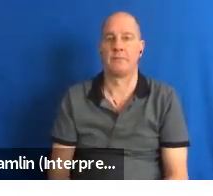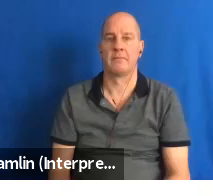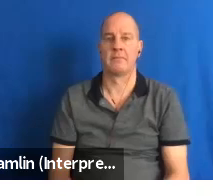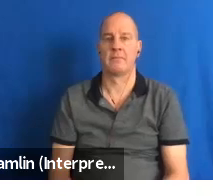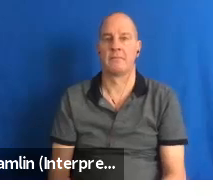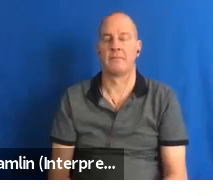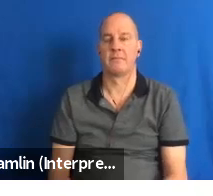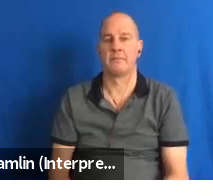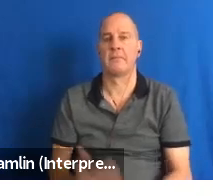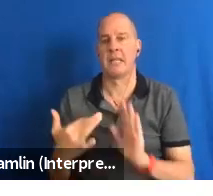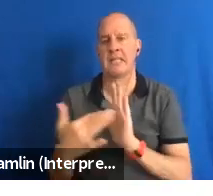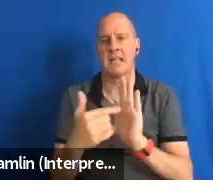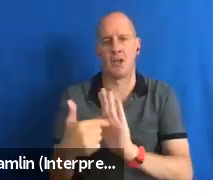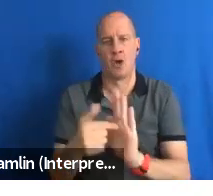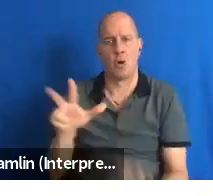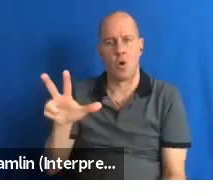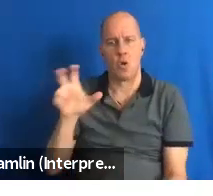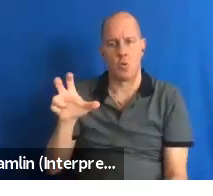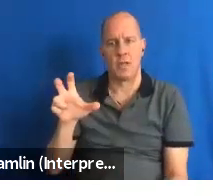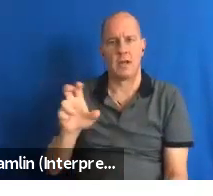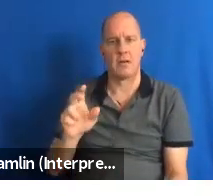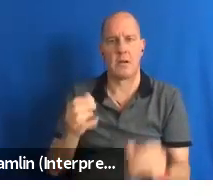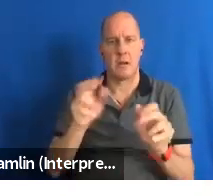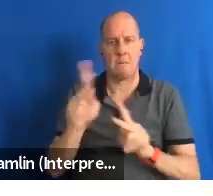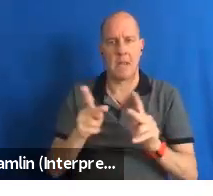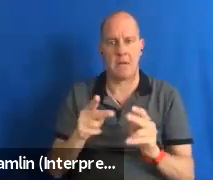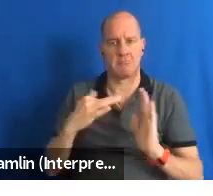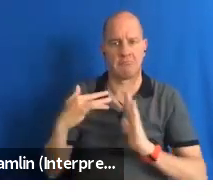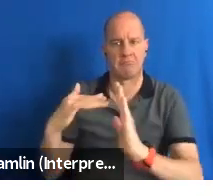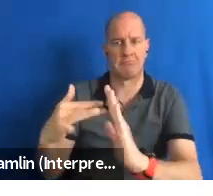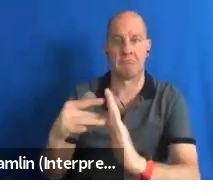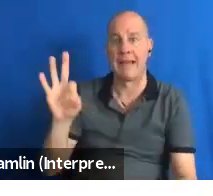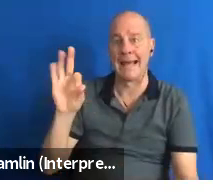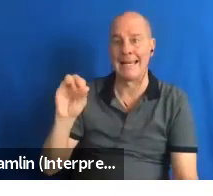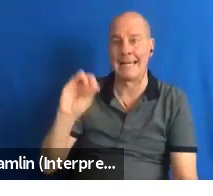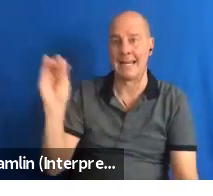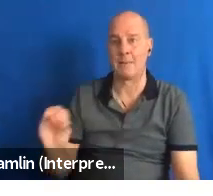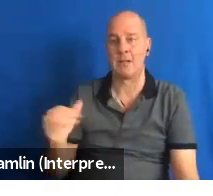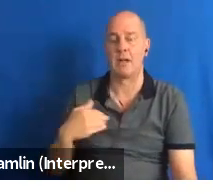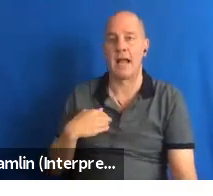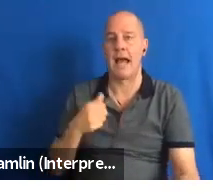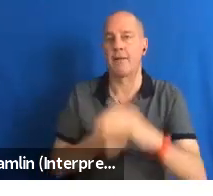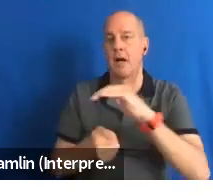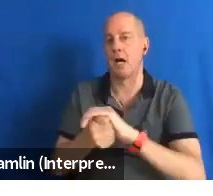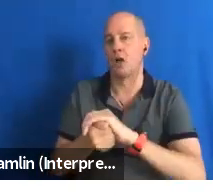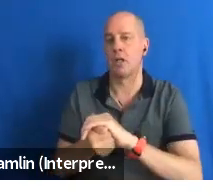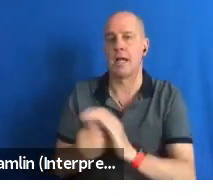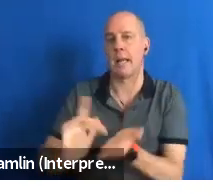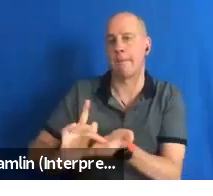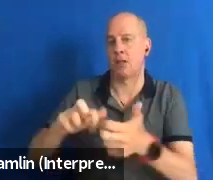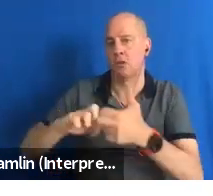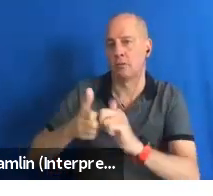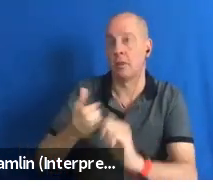they looked at that 90% of them had underlying medical conditions before contracting the virus.